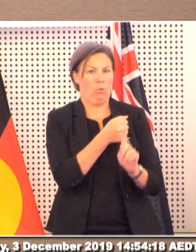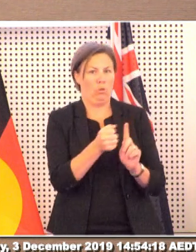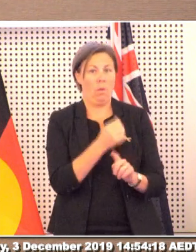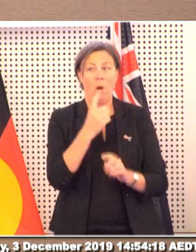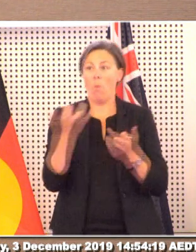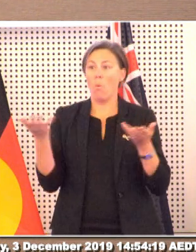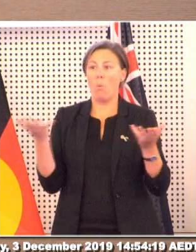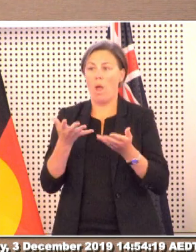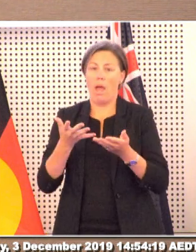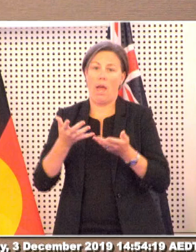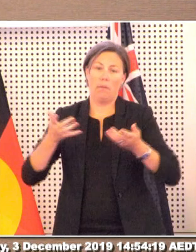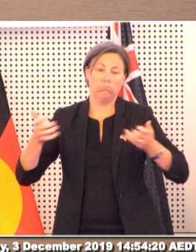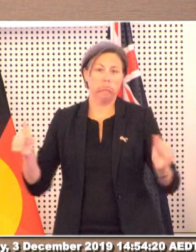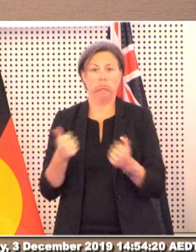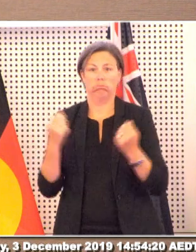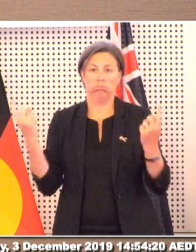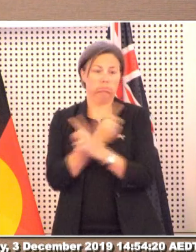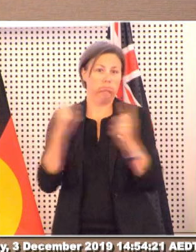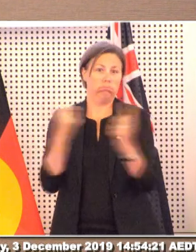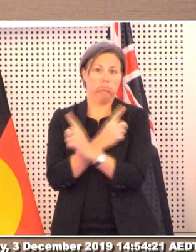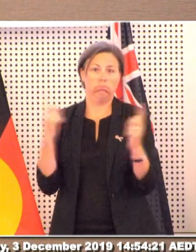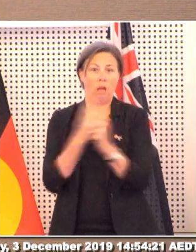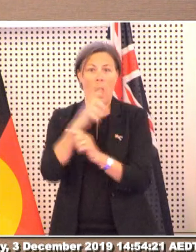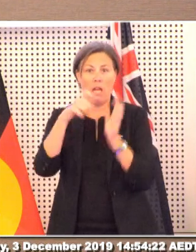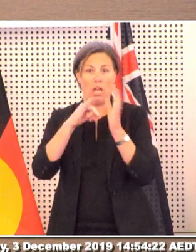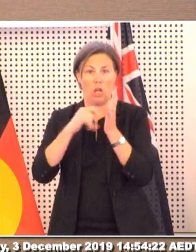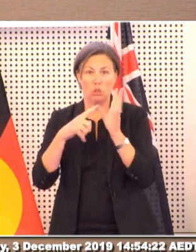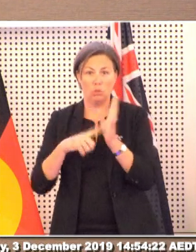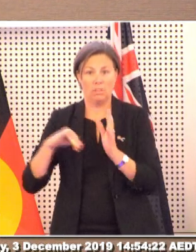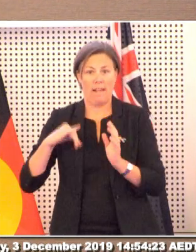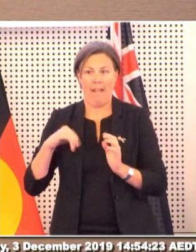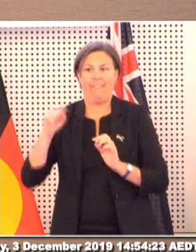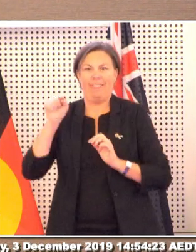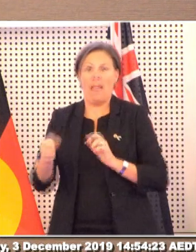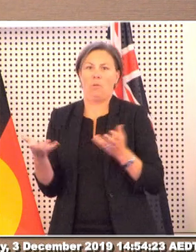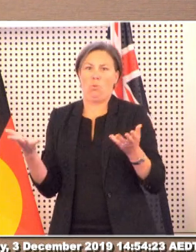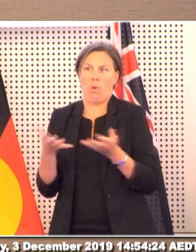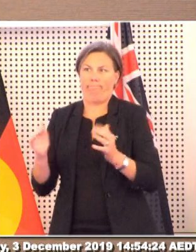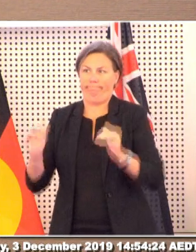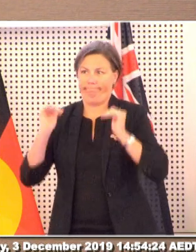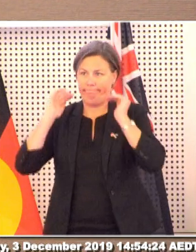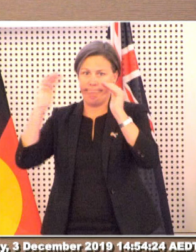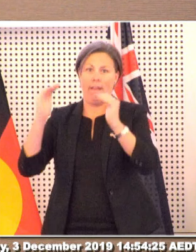homes where there may be high levels of violence, then the workforce is – it’s very